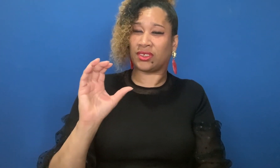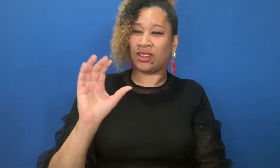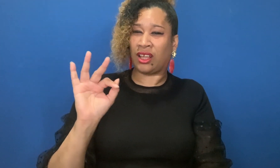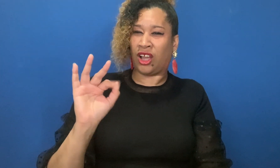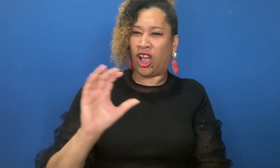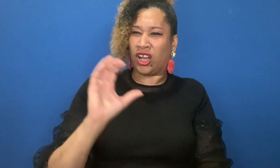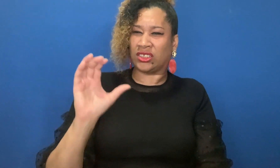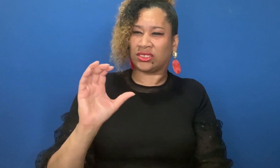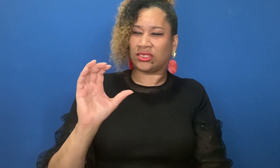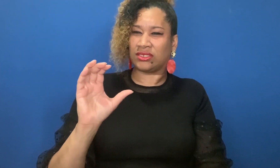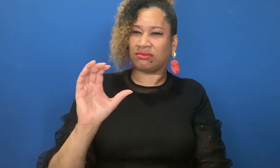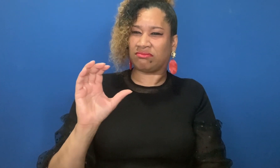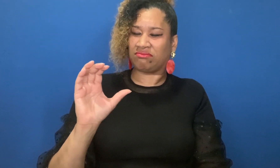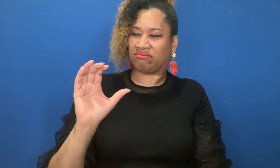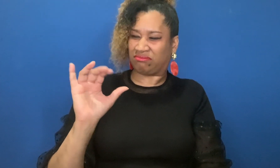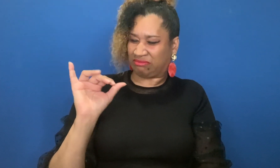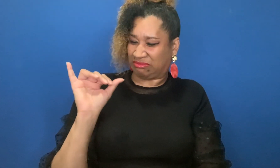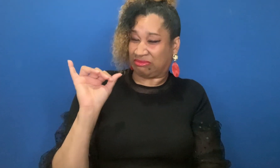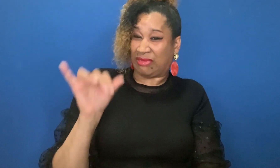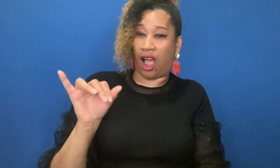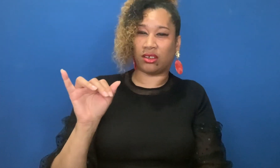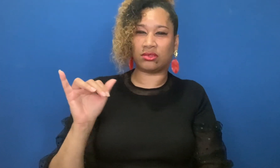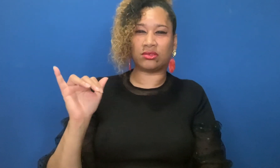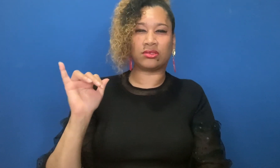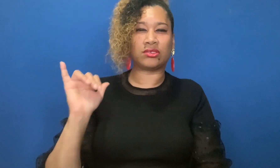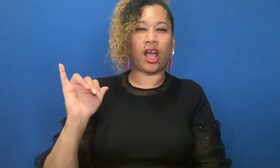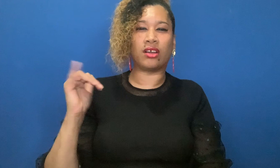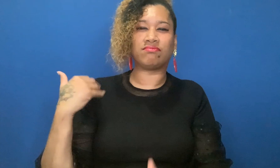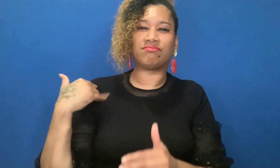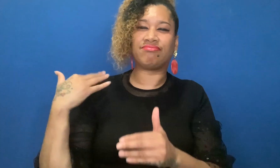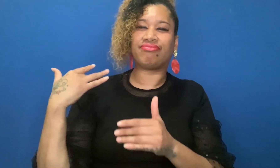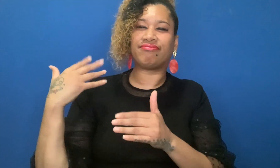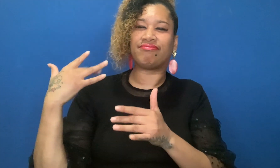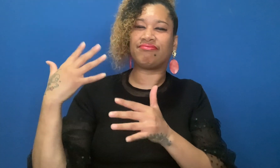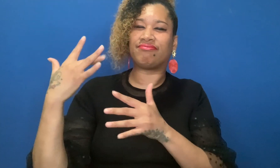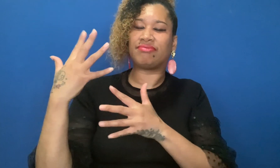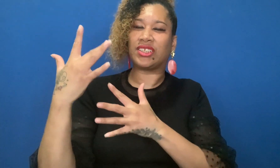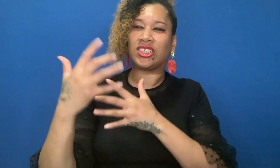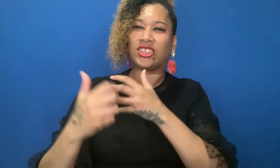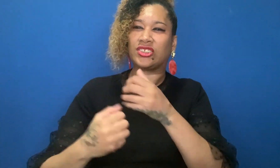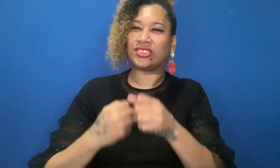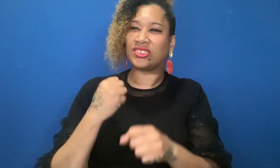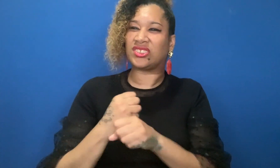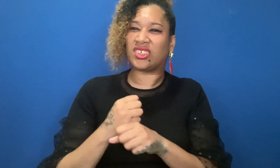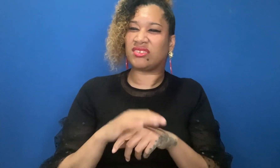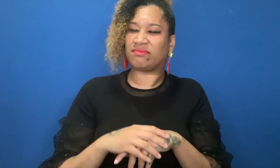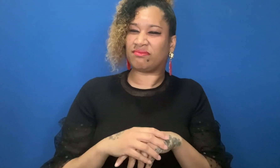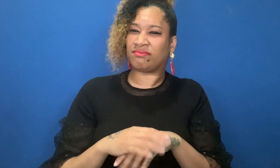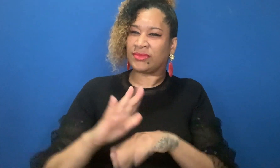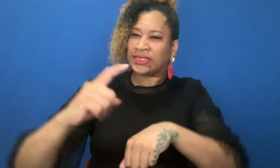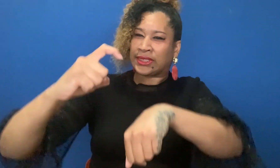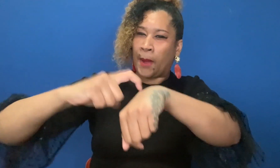1800s and 1900s and over many years.